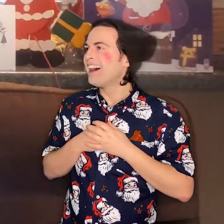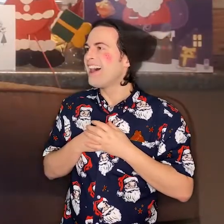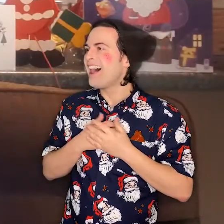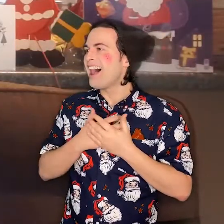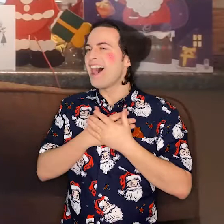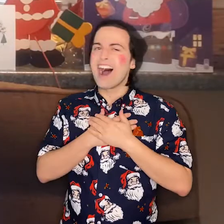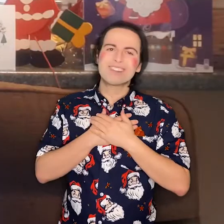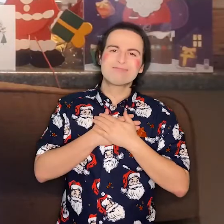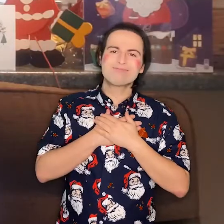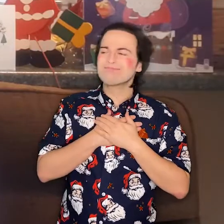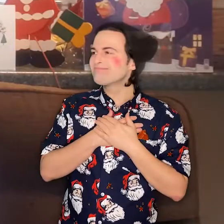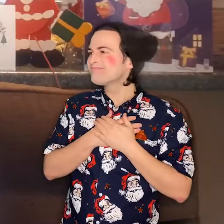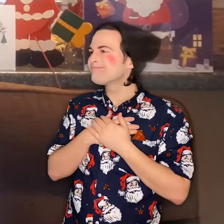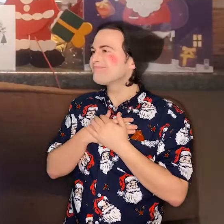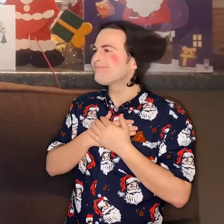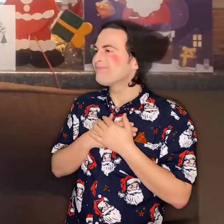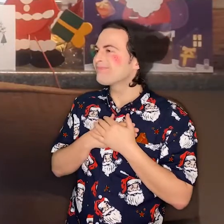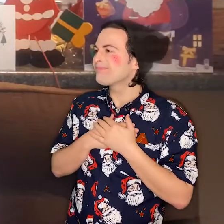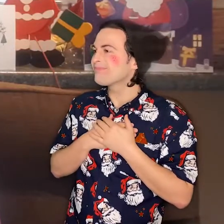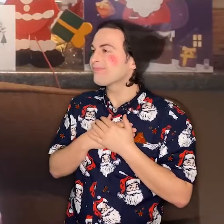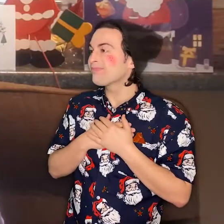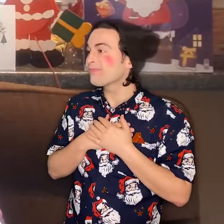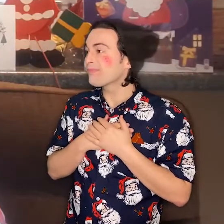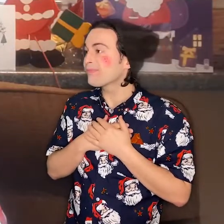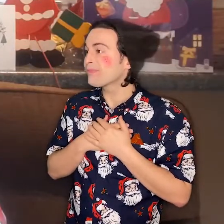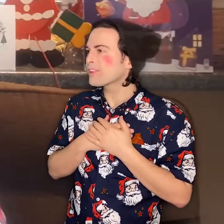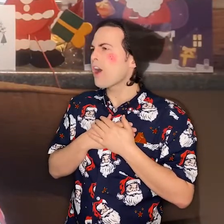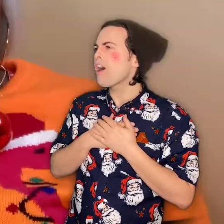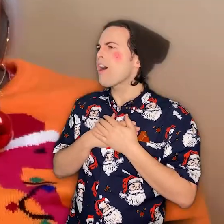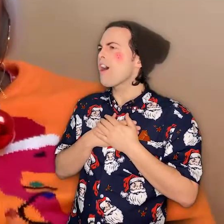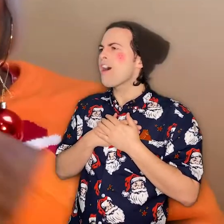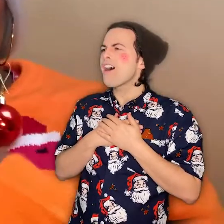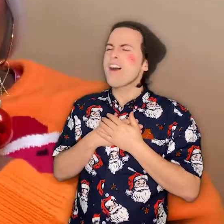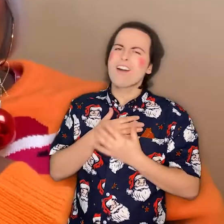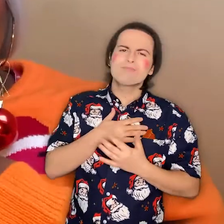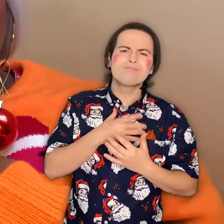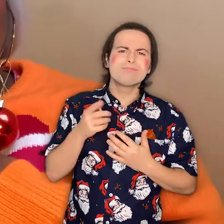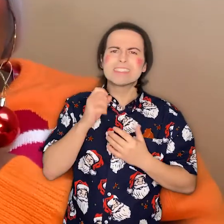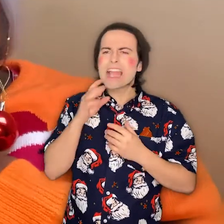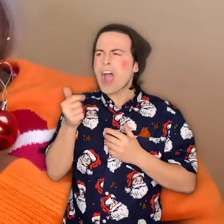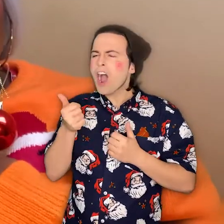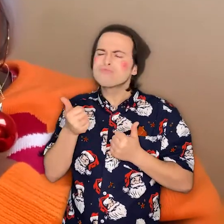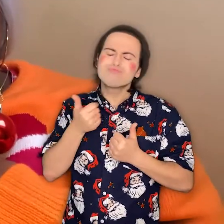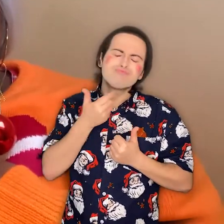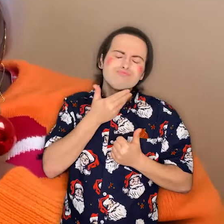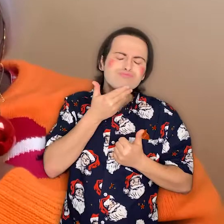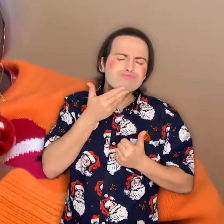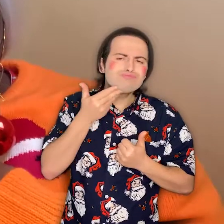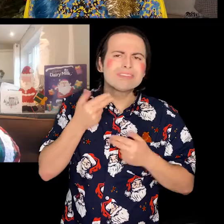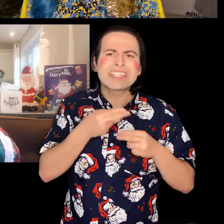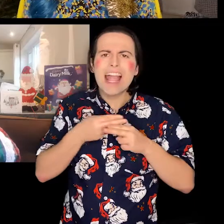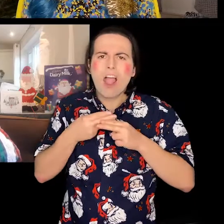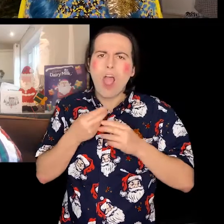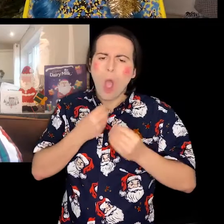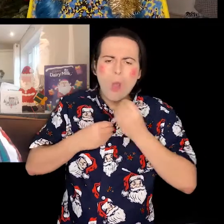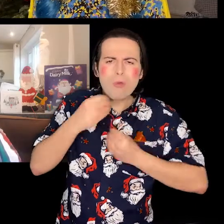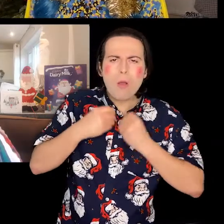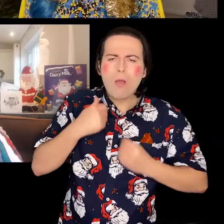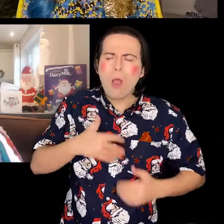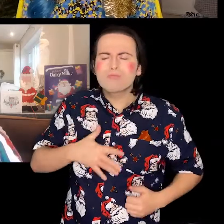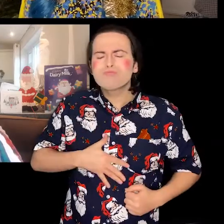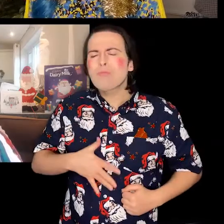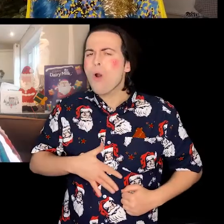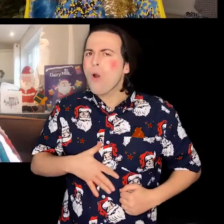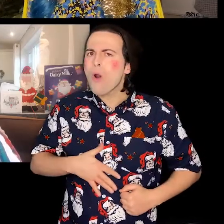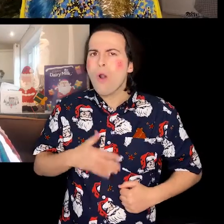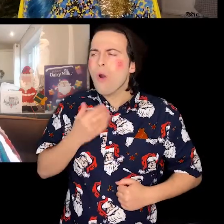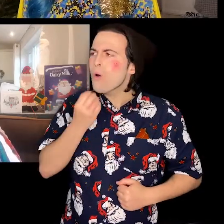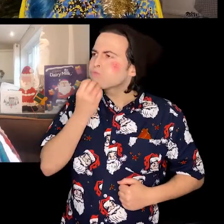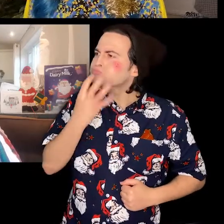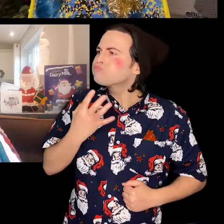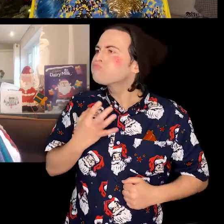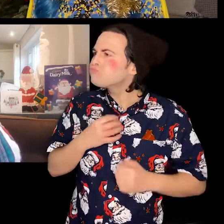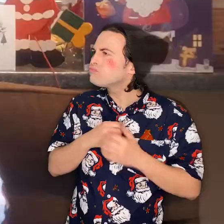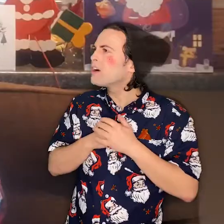And Cindy, that was the nicest Christmas dinner i have ever had and what a good idea to serve goose instead of turkey.